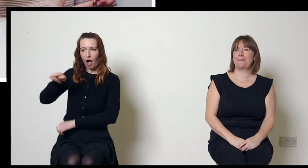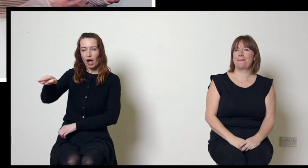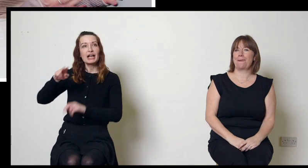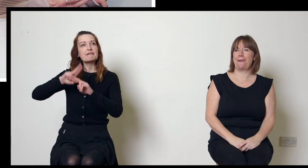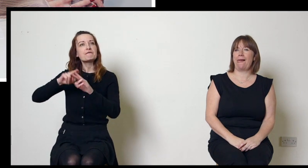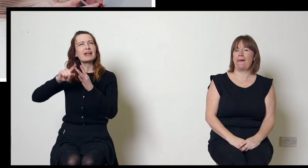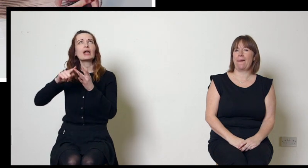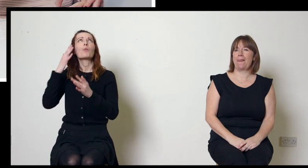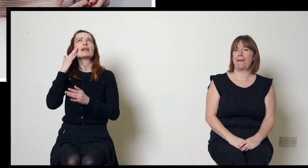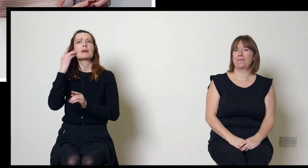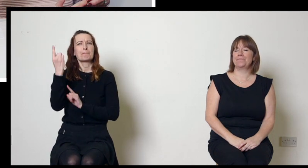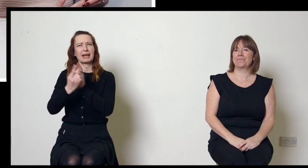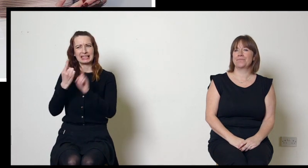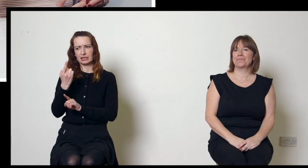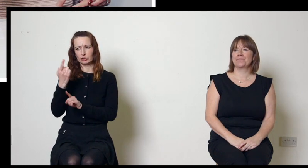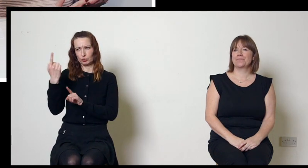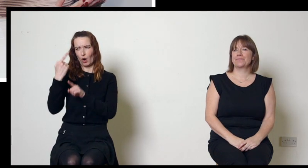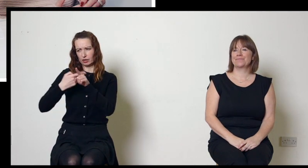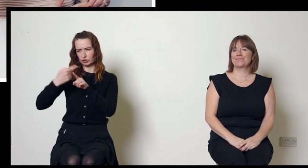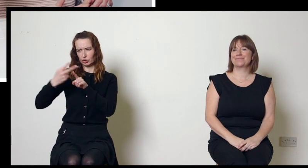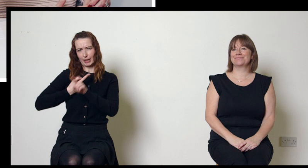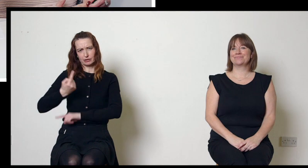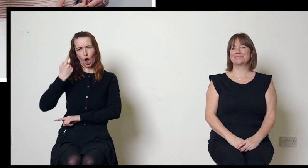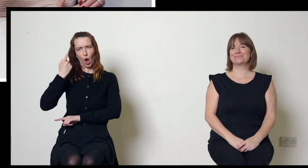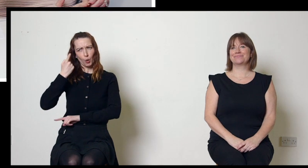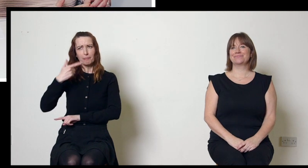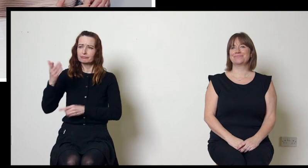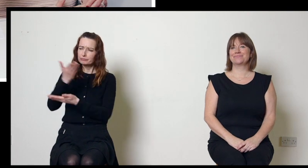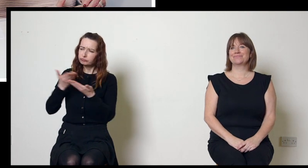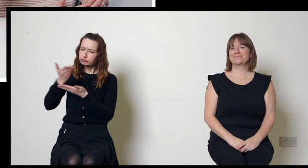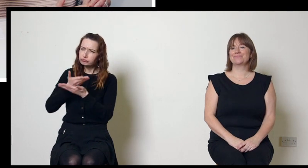when we had our meeting a couple of weeks ago, it was a couple of weeks ago now weren’t it? And we were catching up about it.